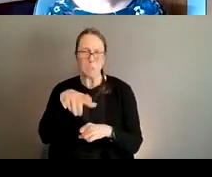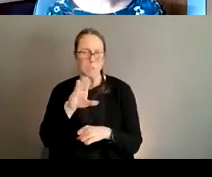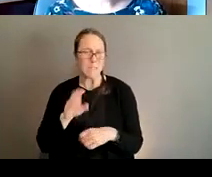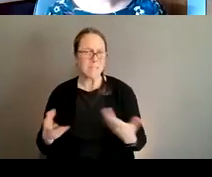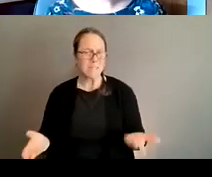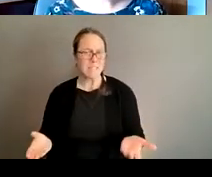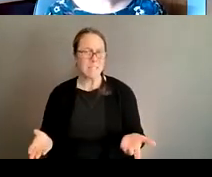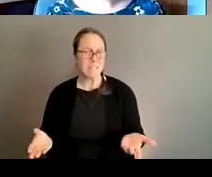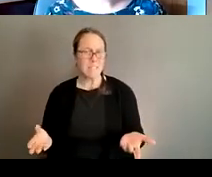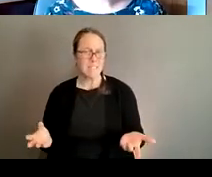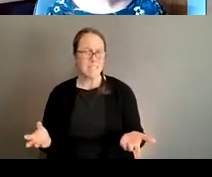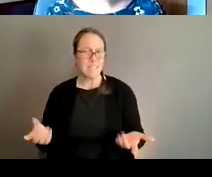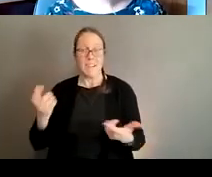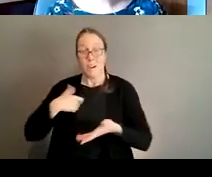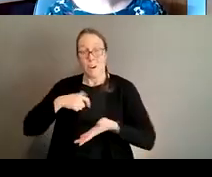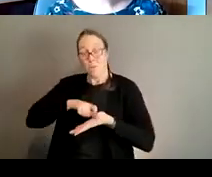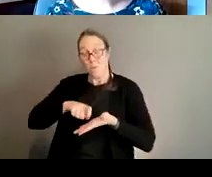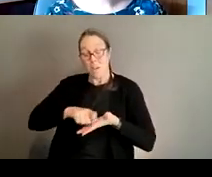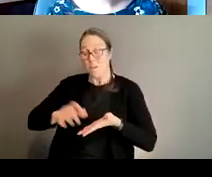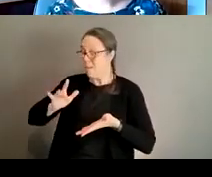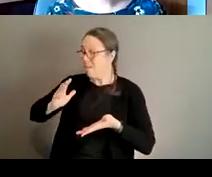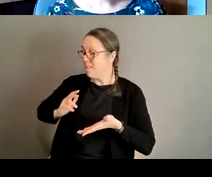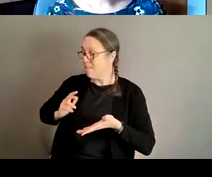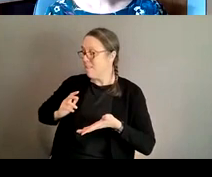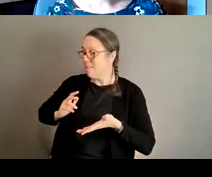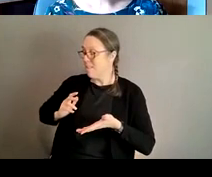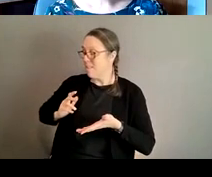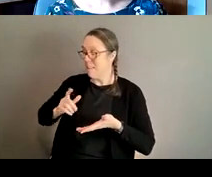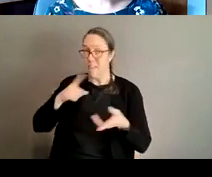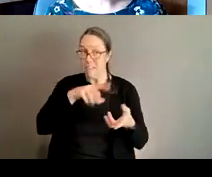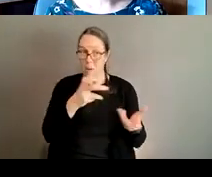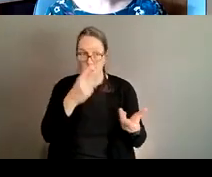When I was writing them at first, you know, they wanted to know all these things I hadn't